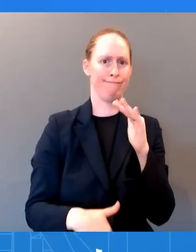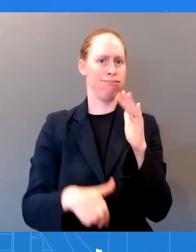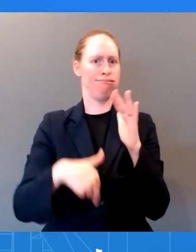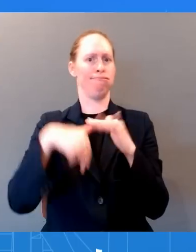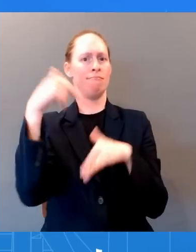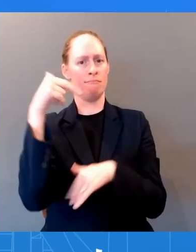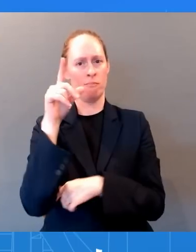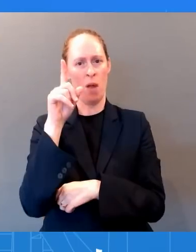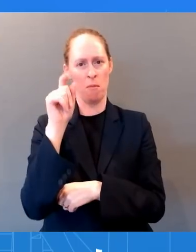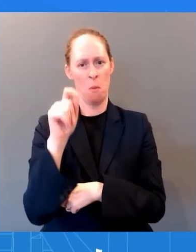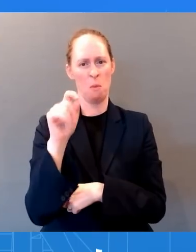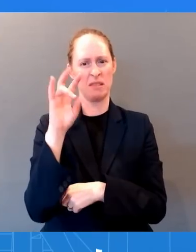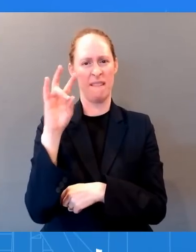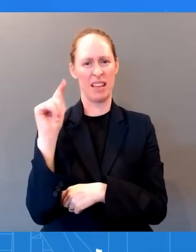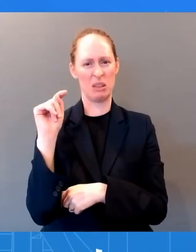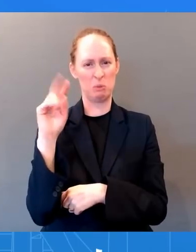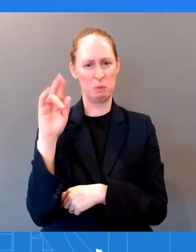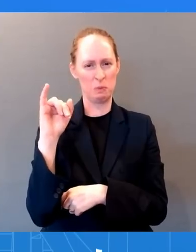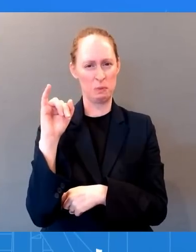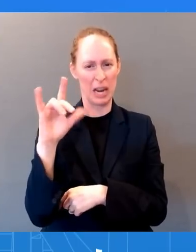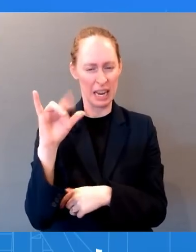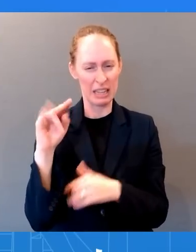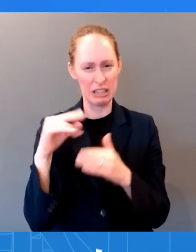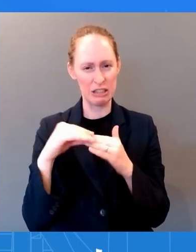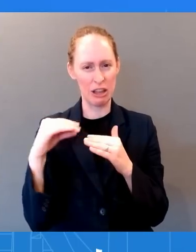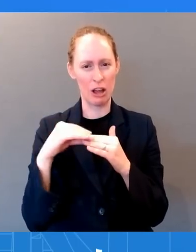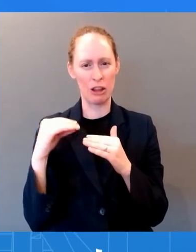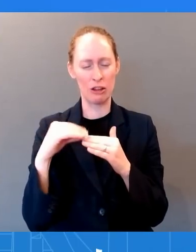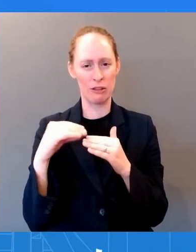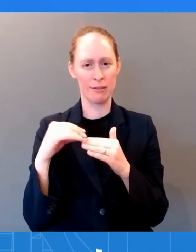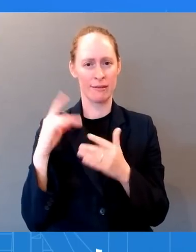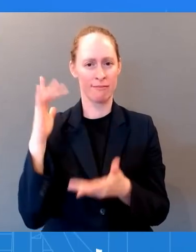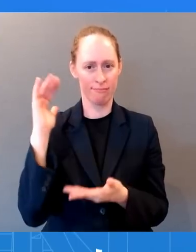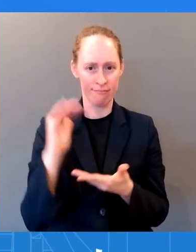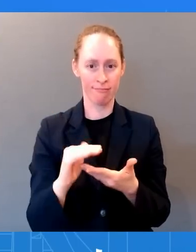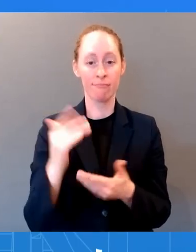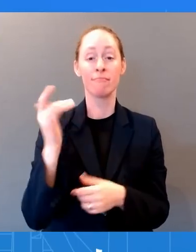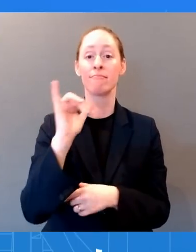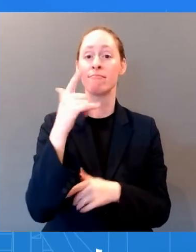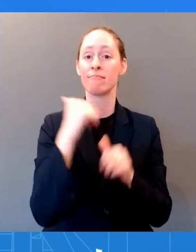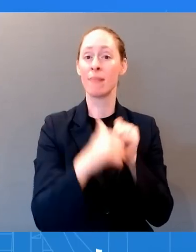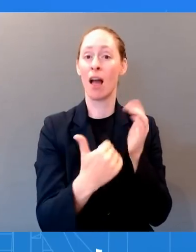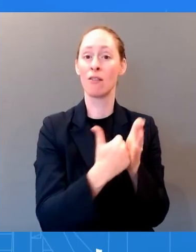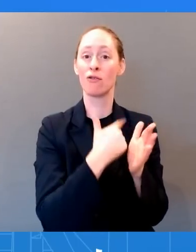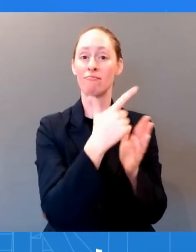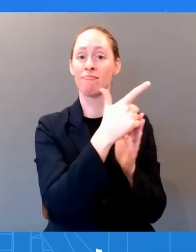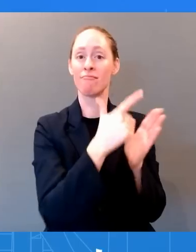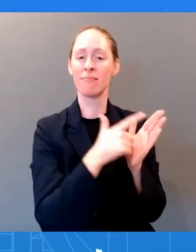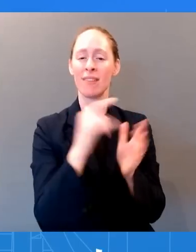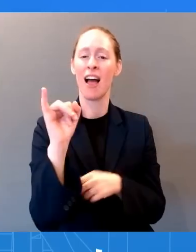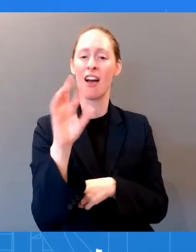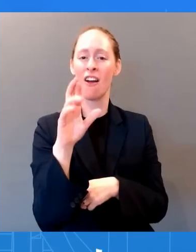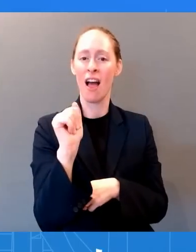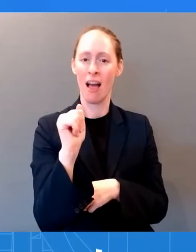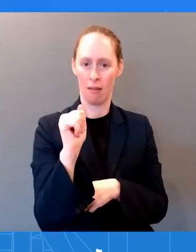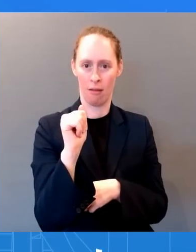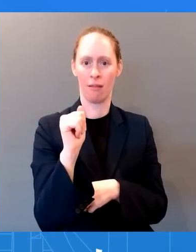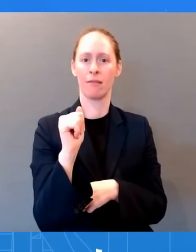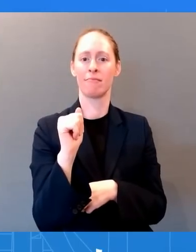will reduce the deficit by another trillion over the next decade. So, the plan the President announced provides important breathing room --